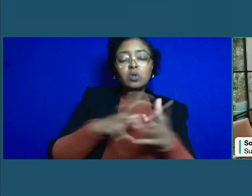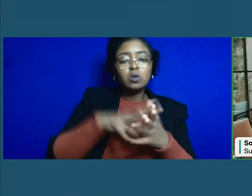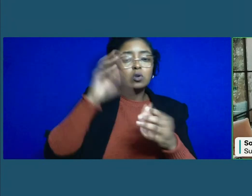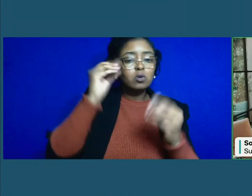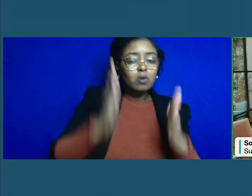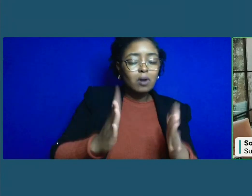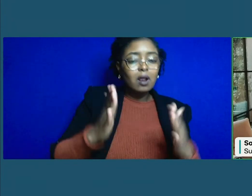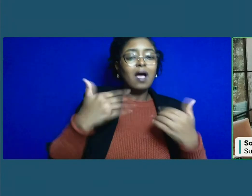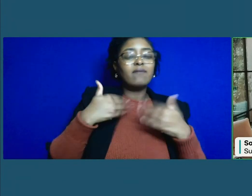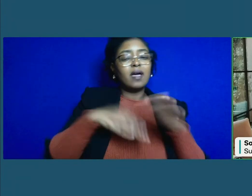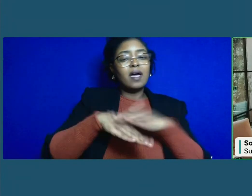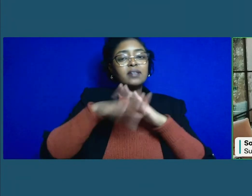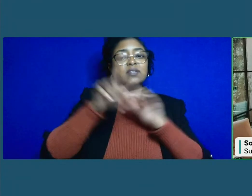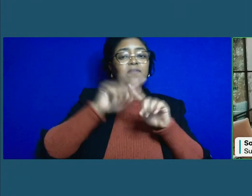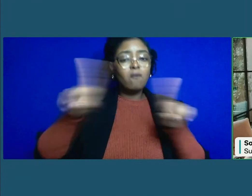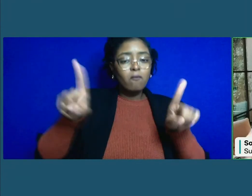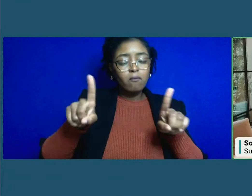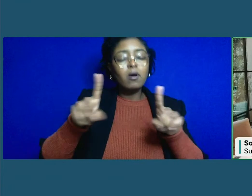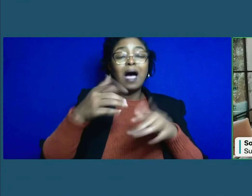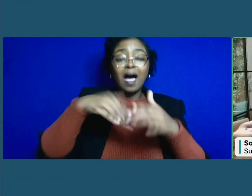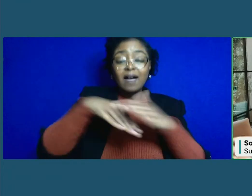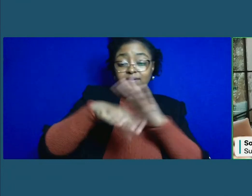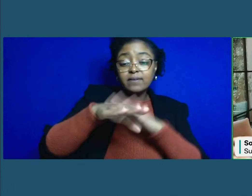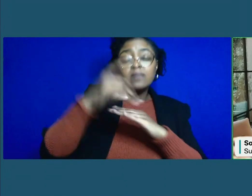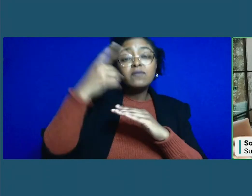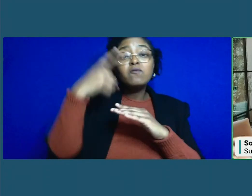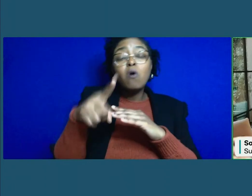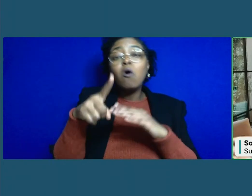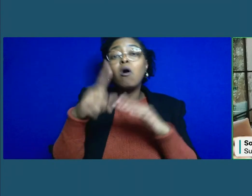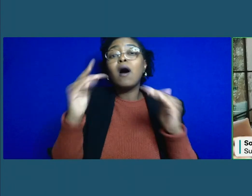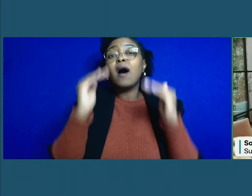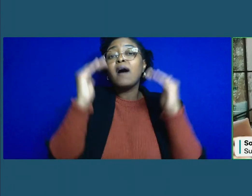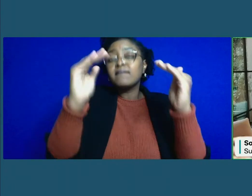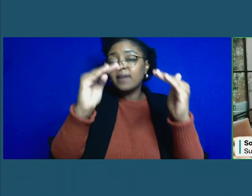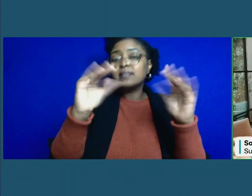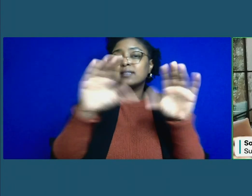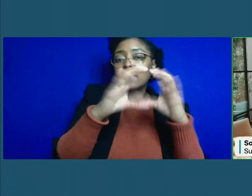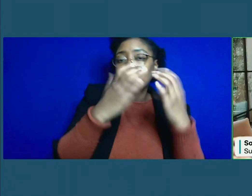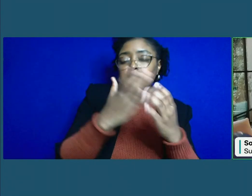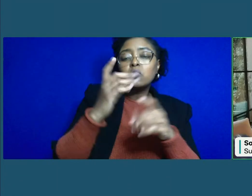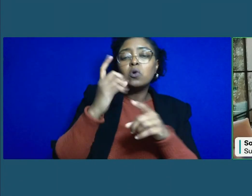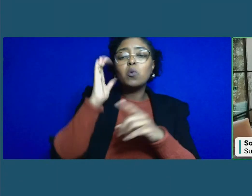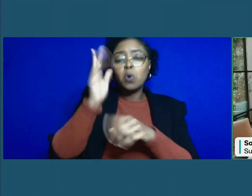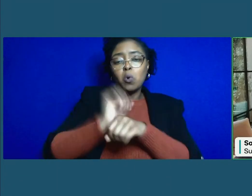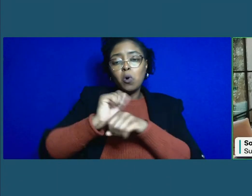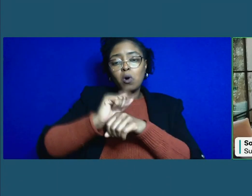Multilingual learners are accessing advanced courses. that something that we're